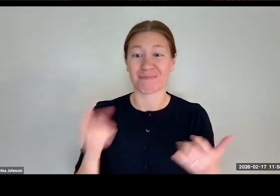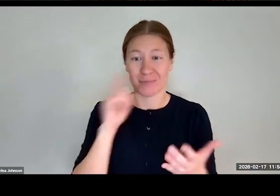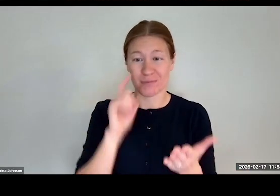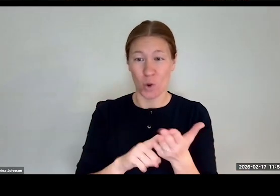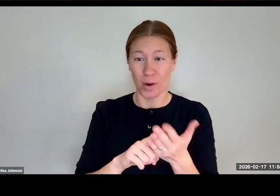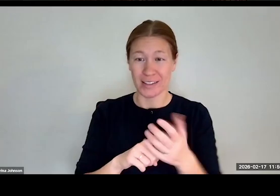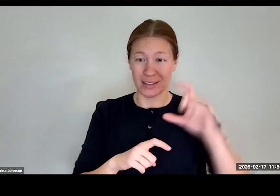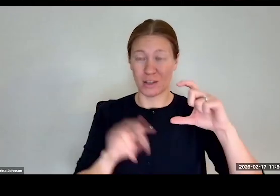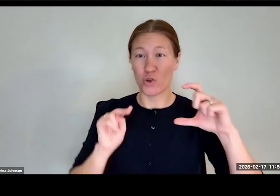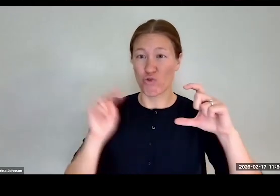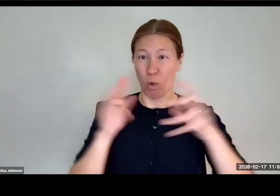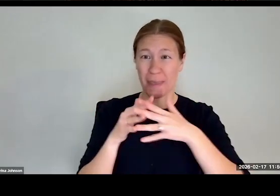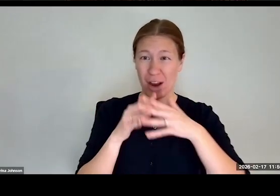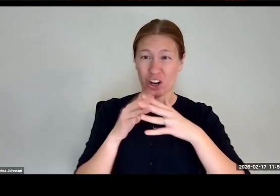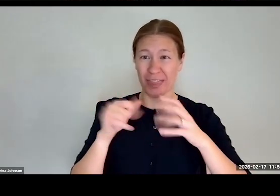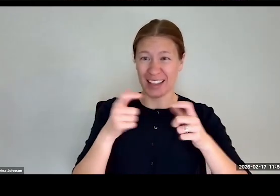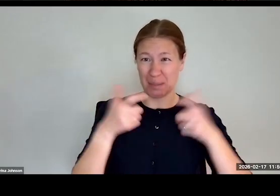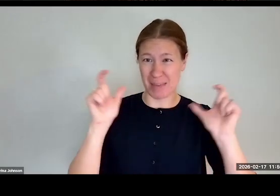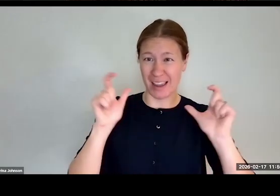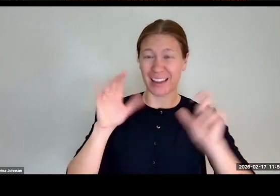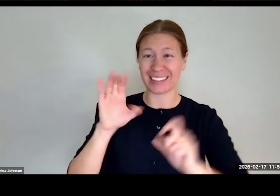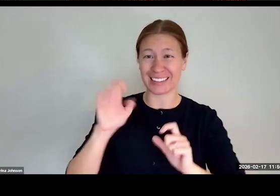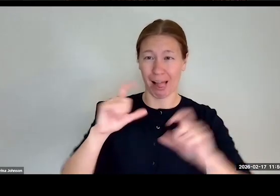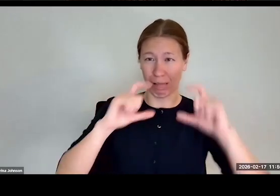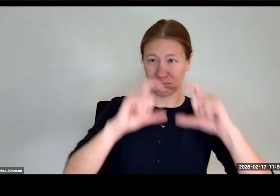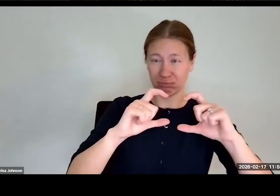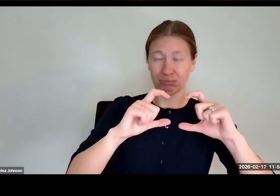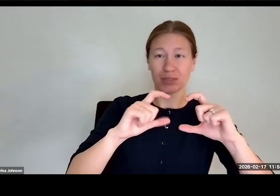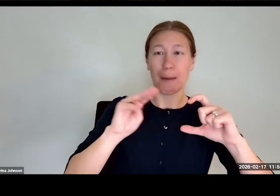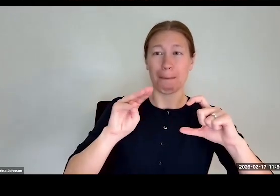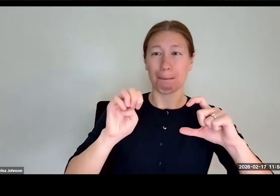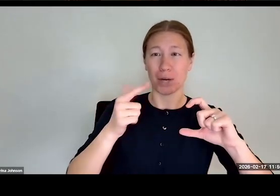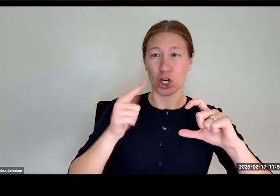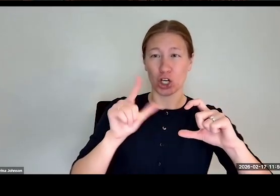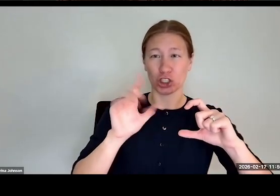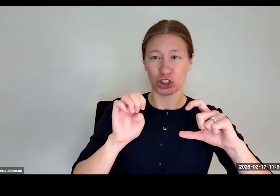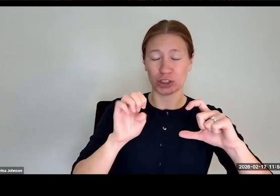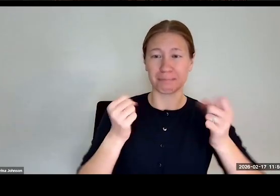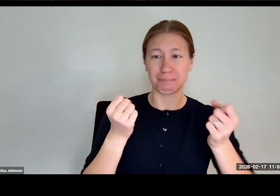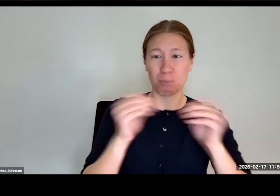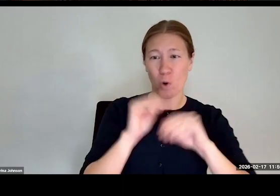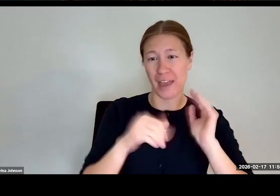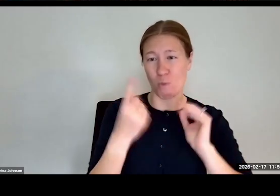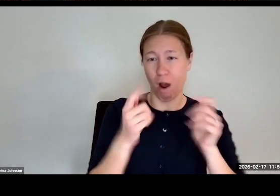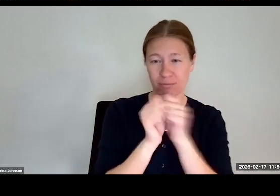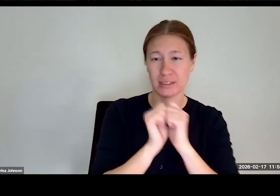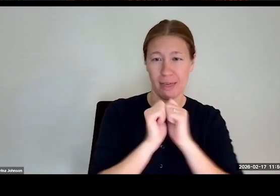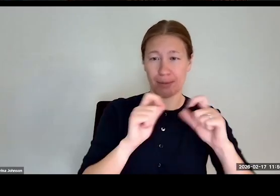So North America is merged into one cell and it's not going to correspond properly to the proceeding cells and data.